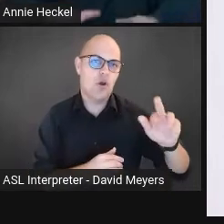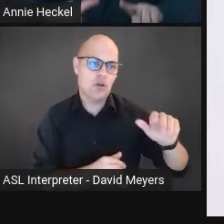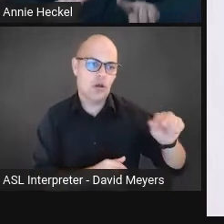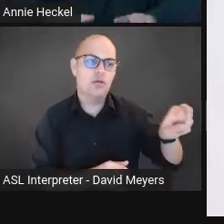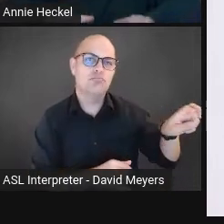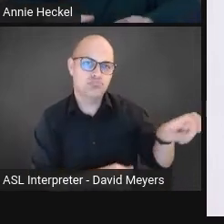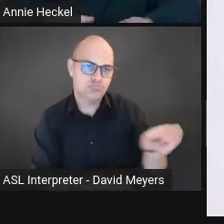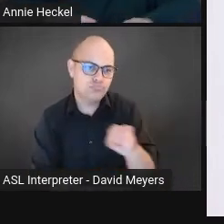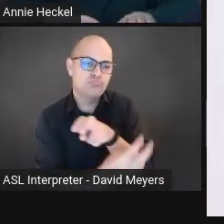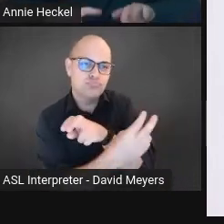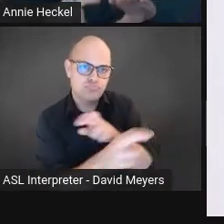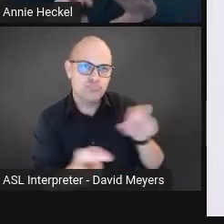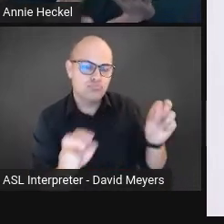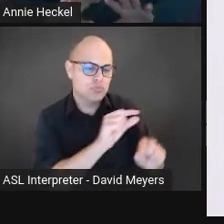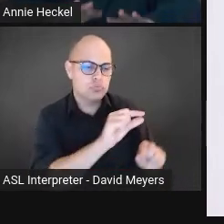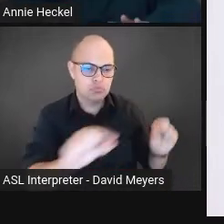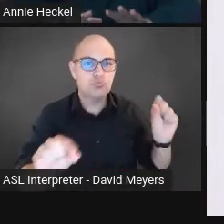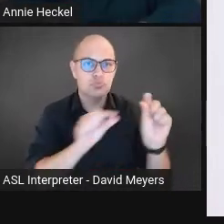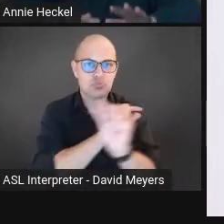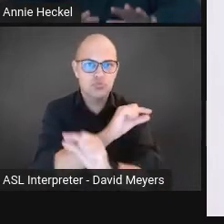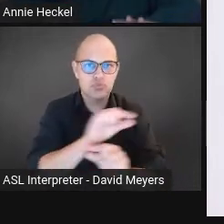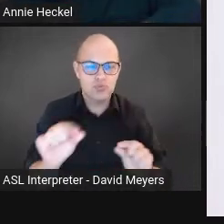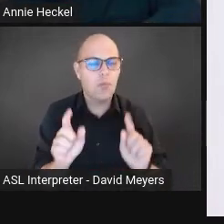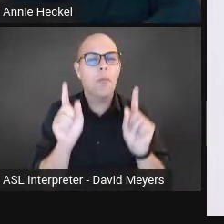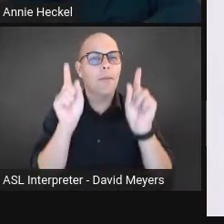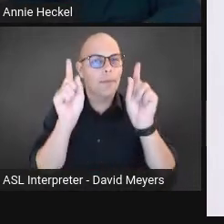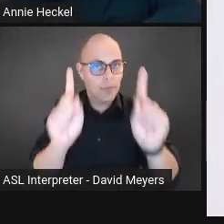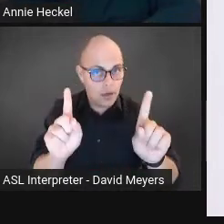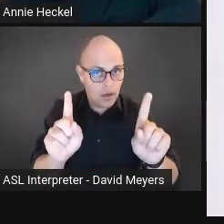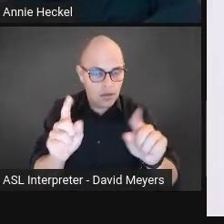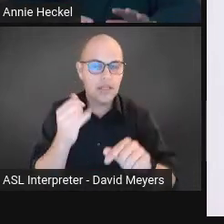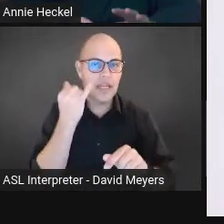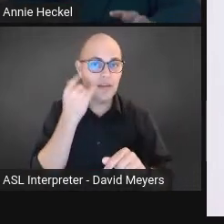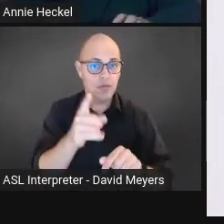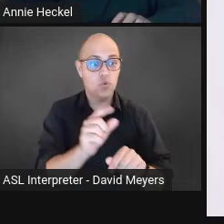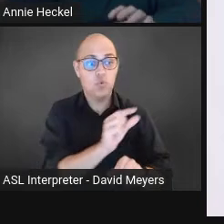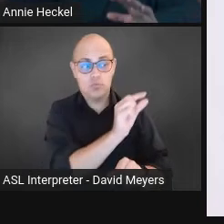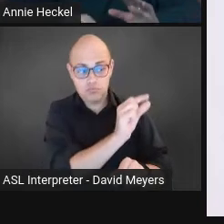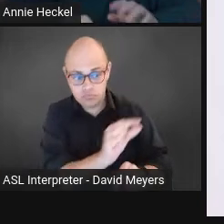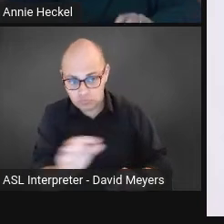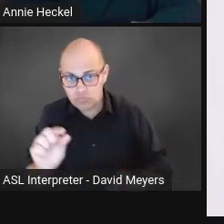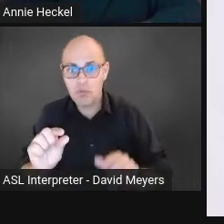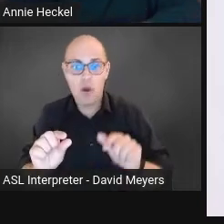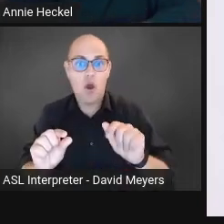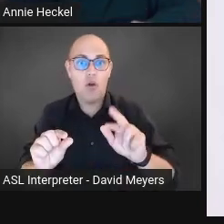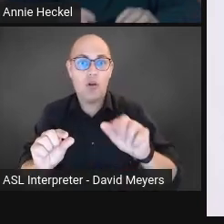If you bring in ARIA, make sure that you know how to use it. It's very exacting.